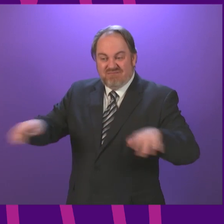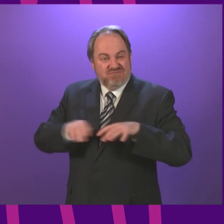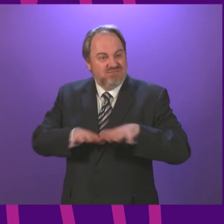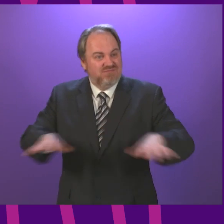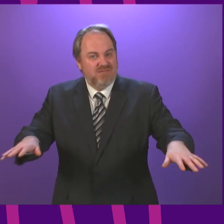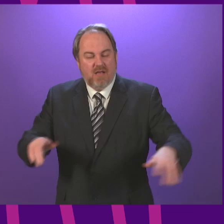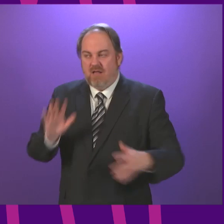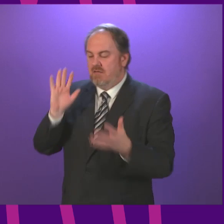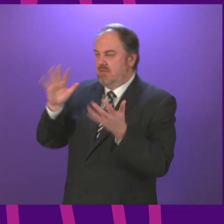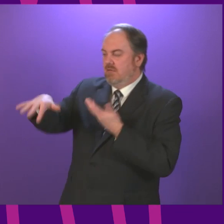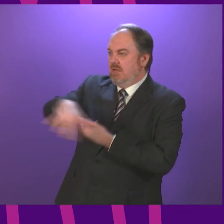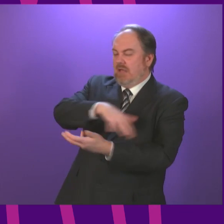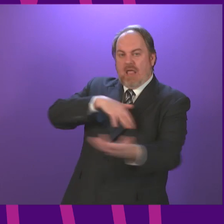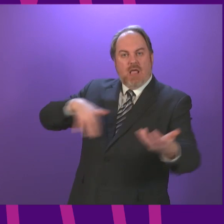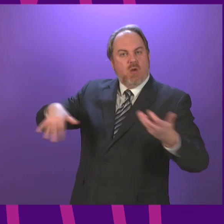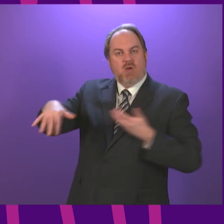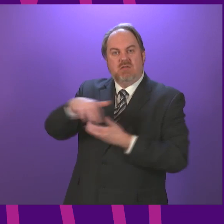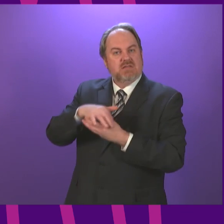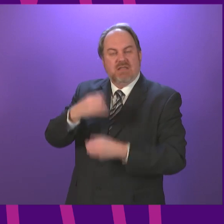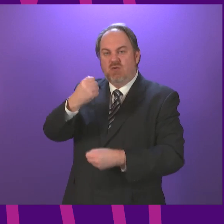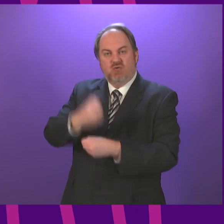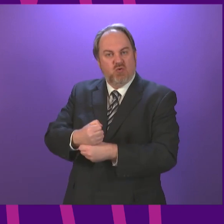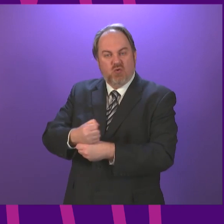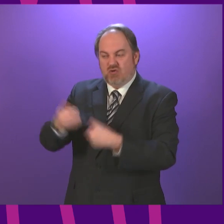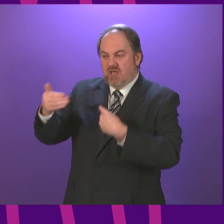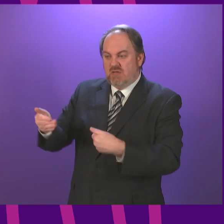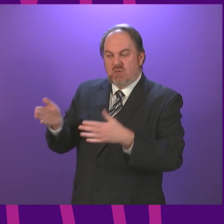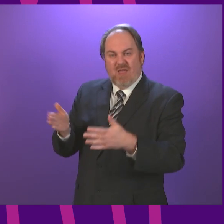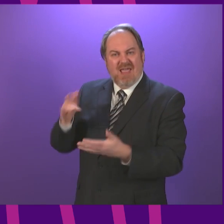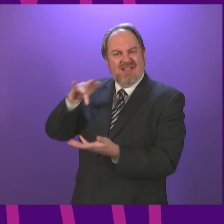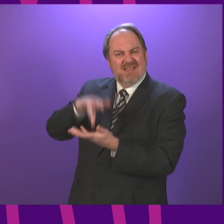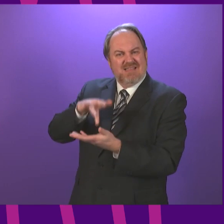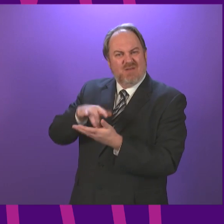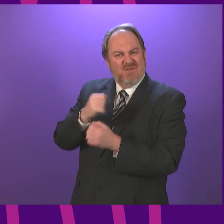on the streets of Glasgow and in George Square? Why was that part of a so-called